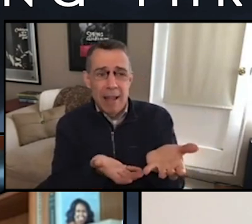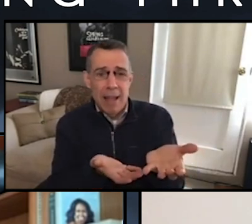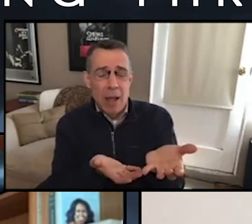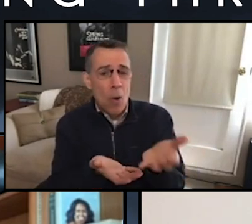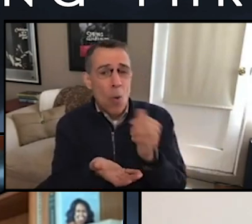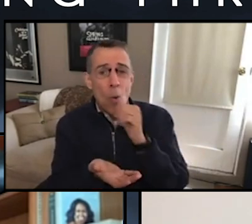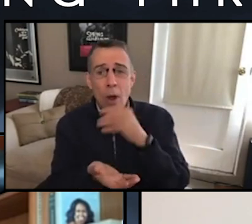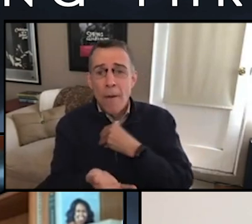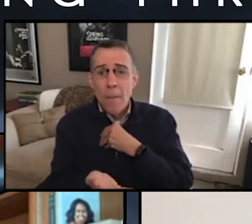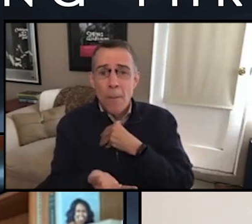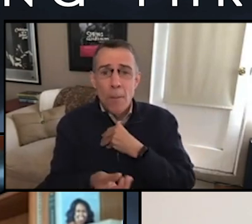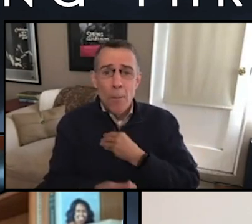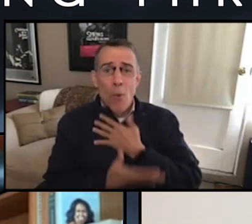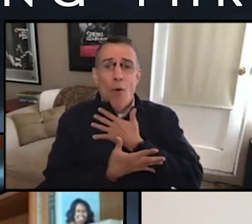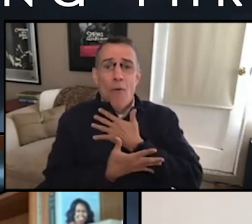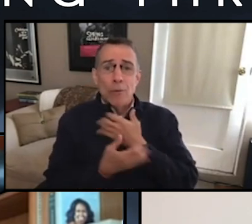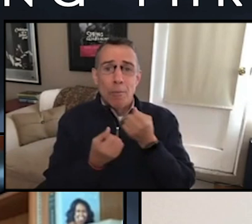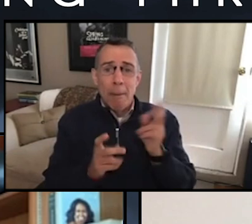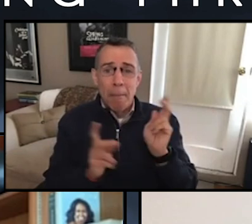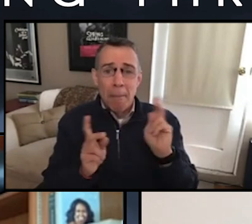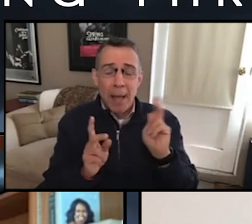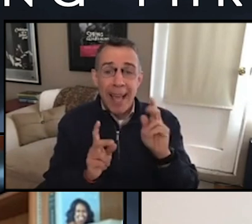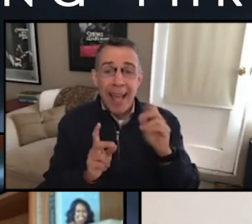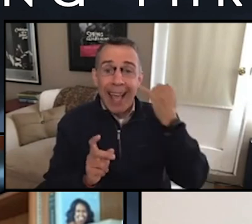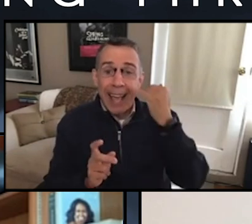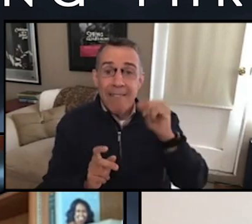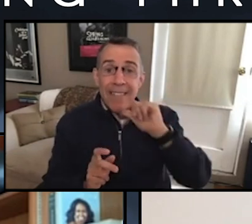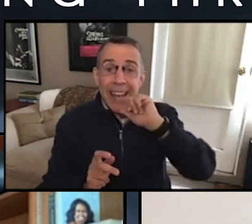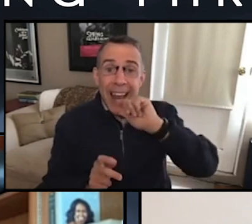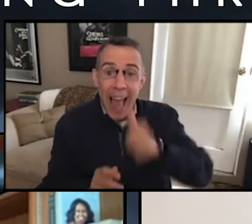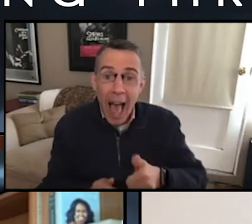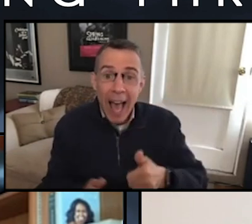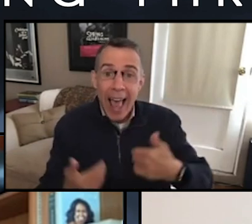people as we've been fortunate to bring it to and move, had it not been, not